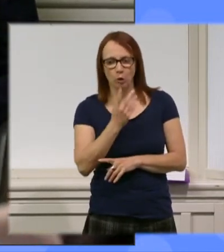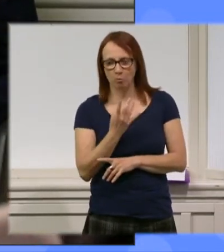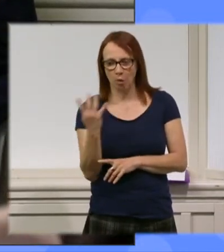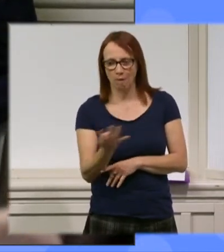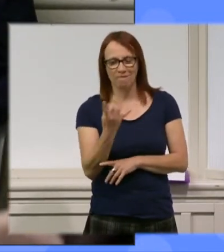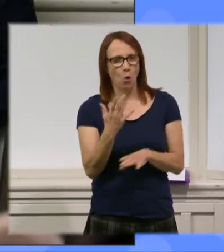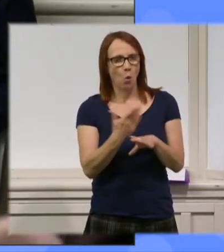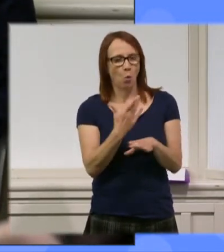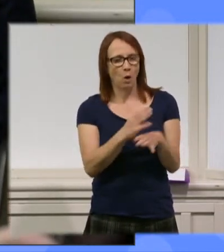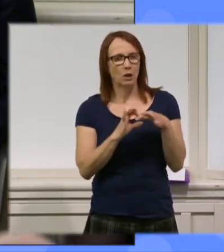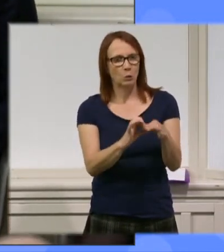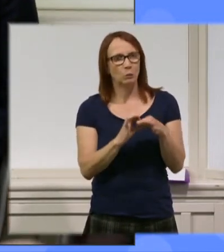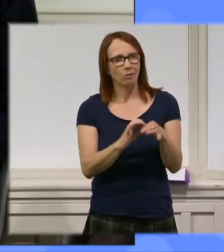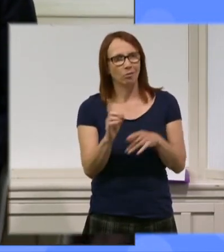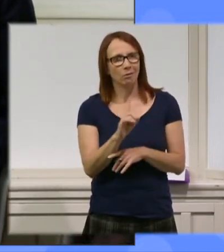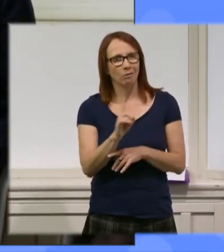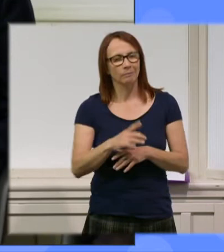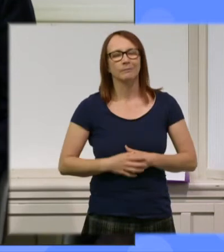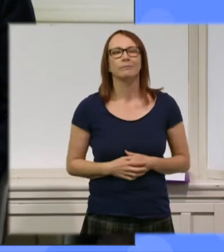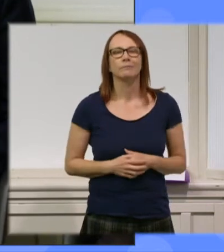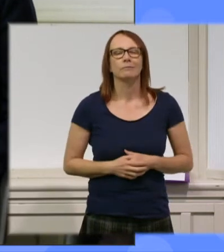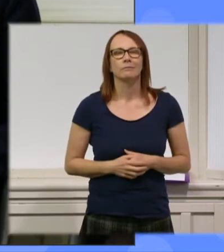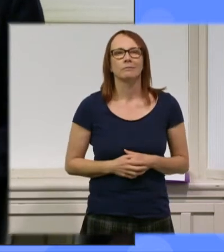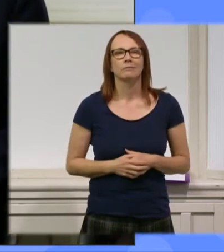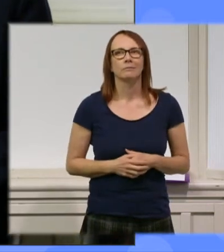together yeah I think one of the one of the one of the areas that was raised